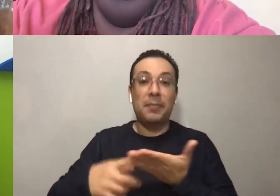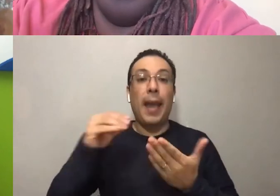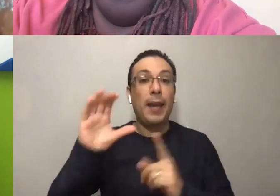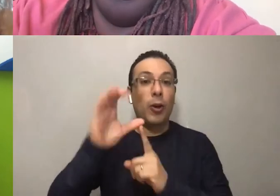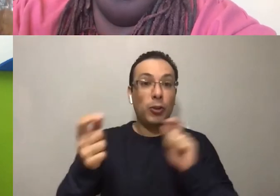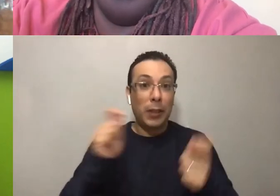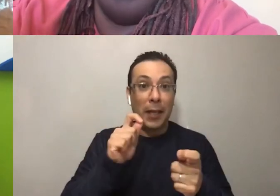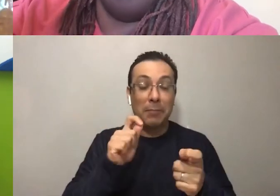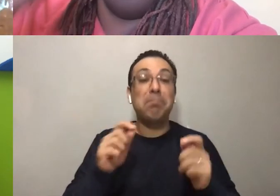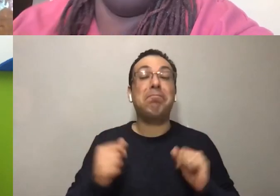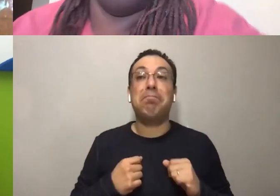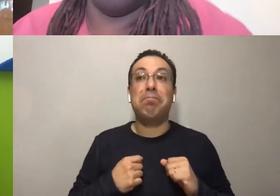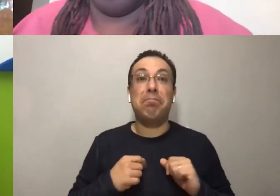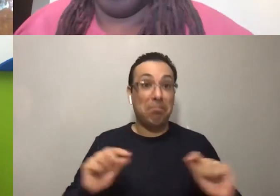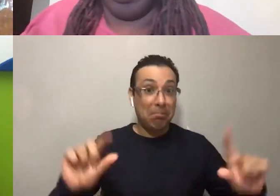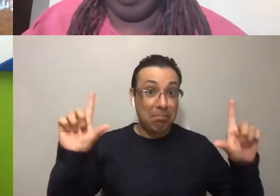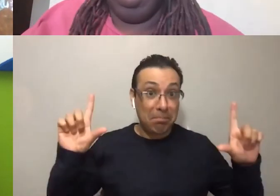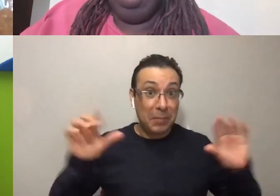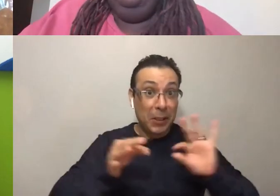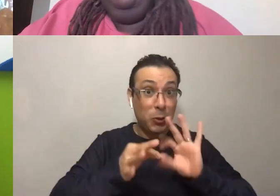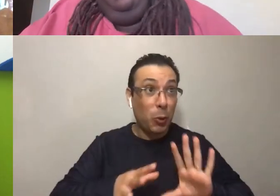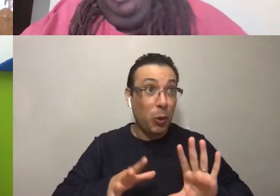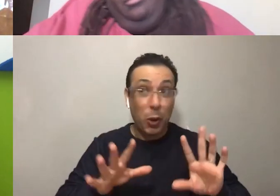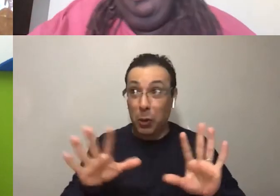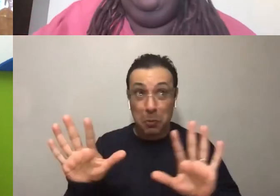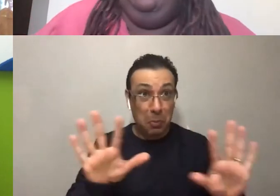So I’m going to reread the question just one more time for our panelists.